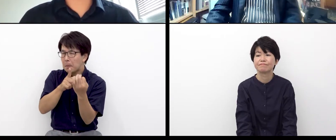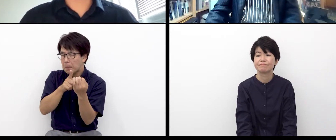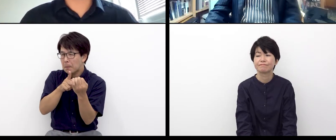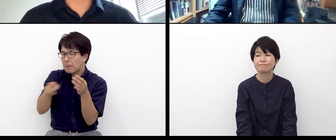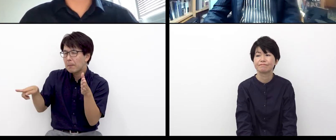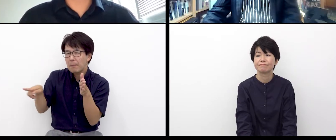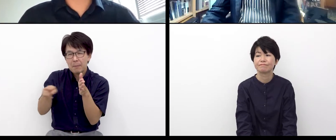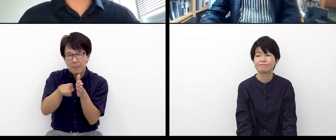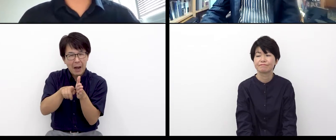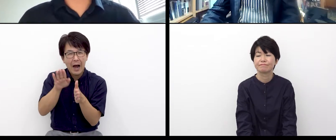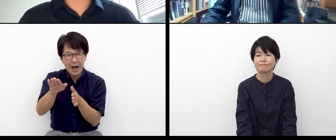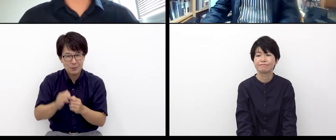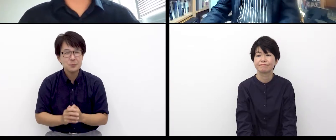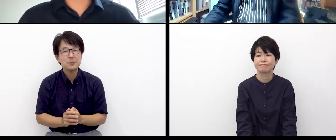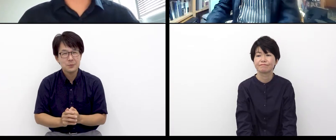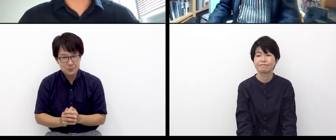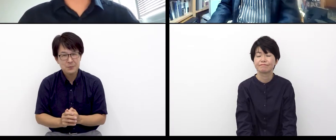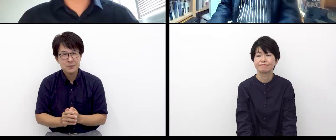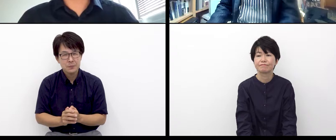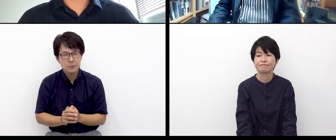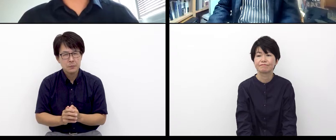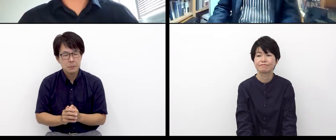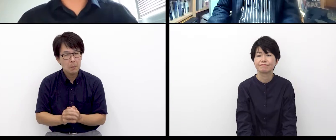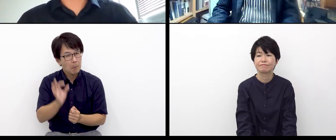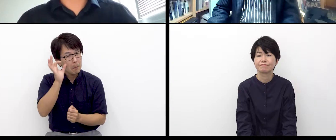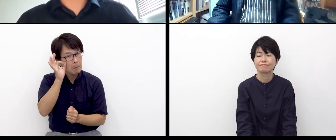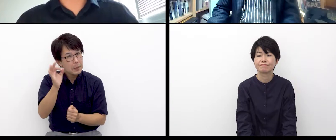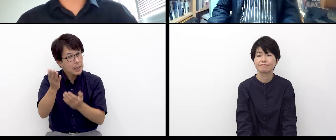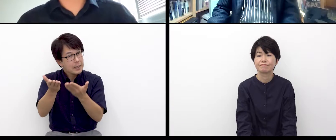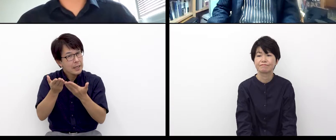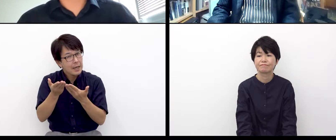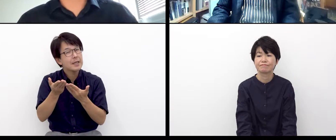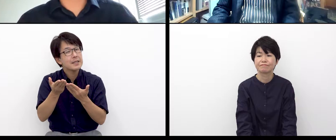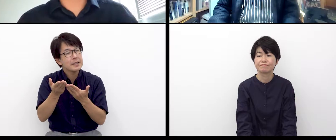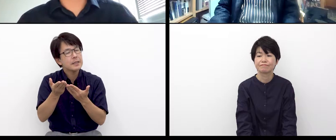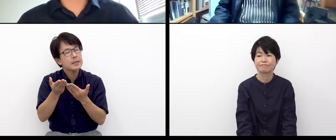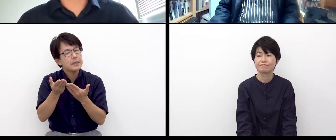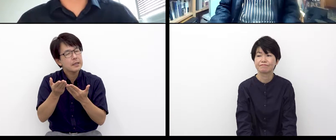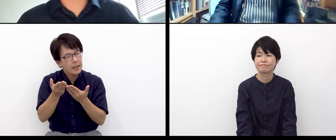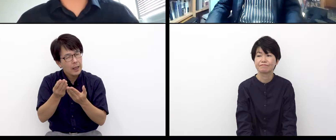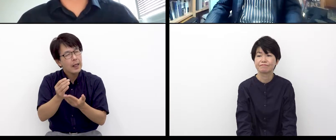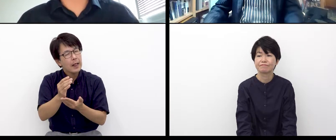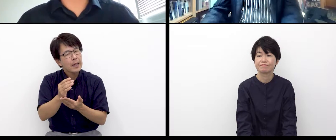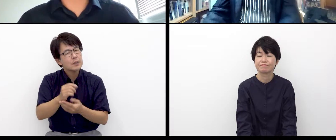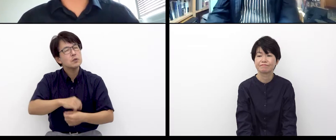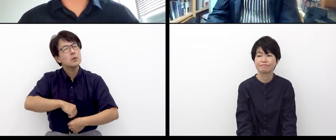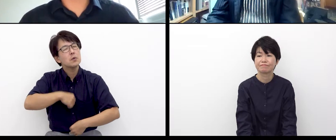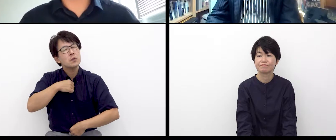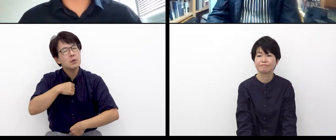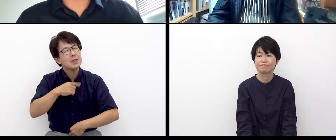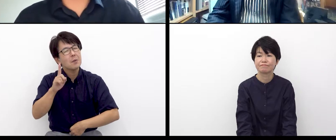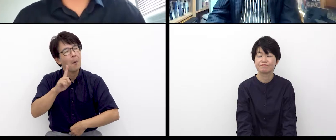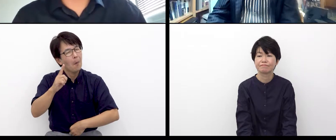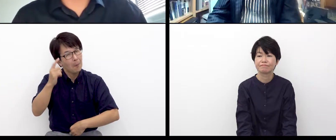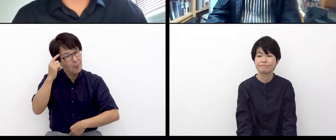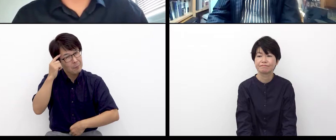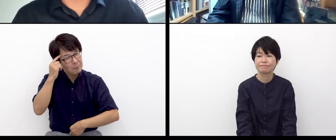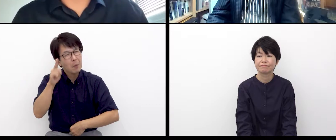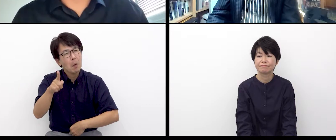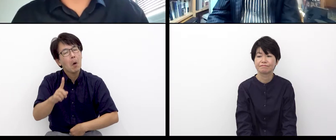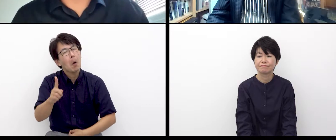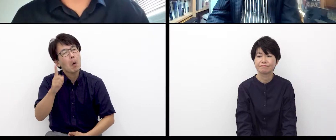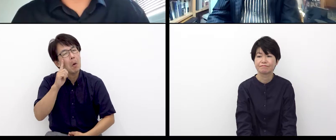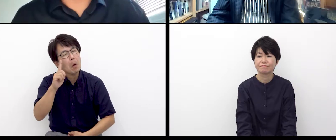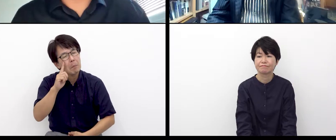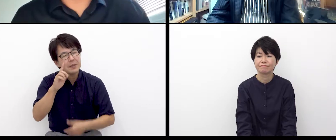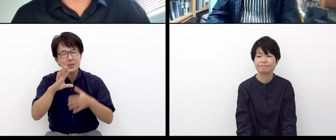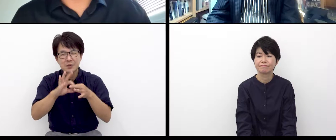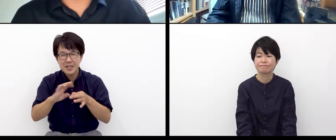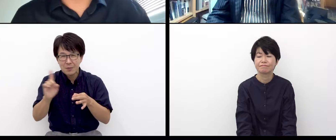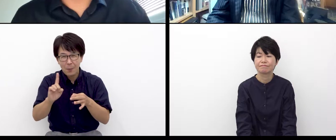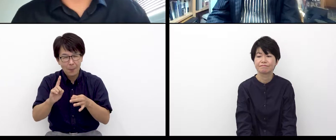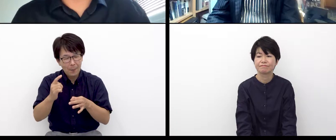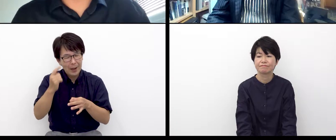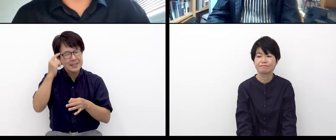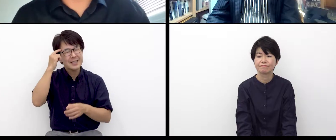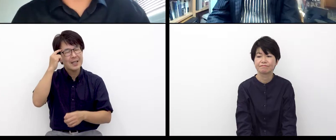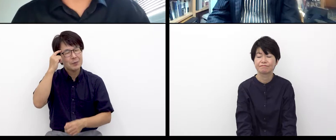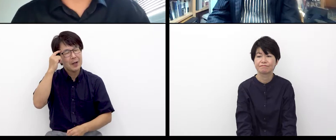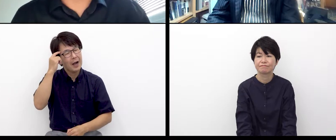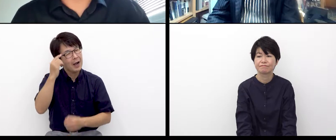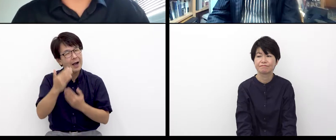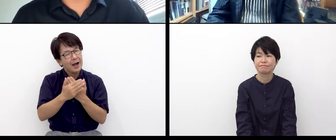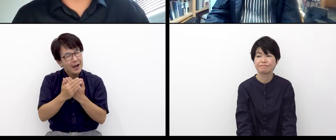Honestly speaking, what do you think about this project?